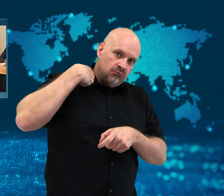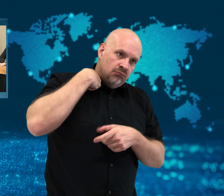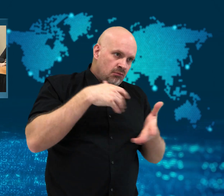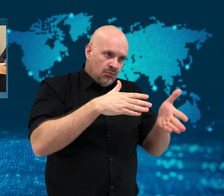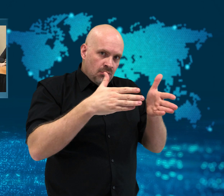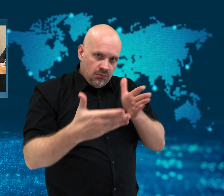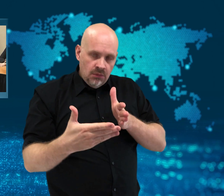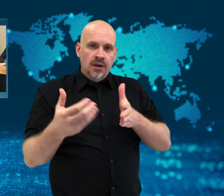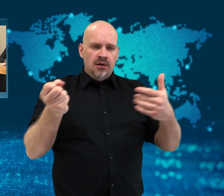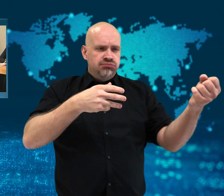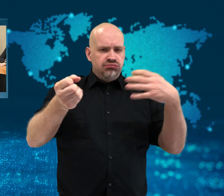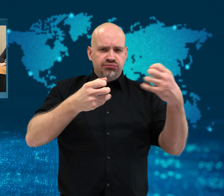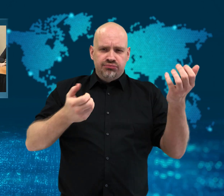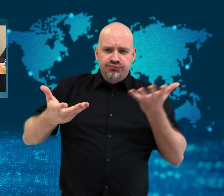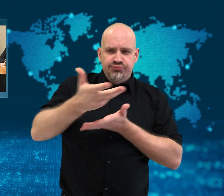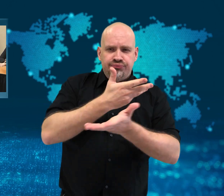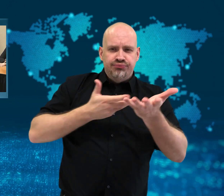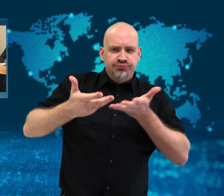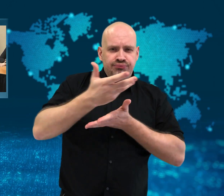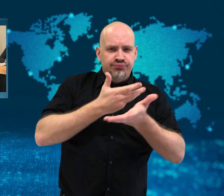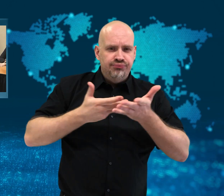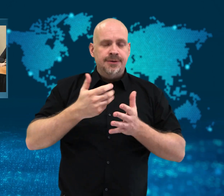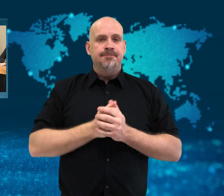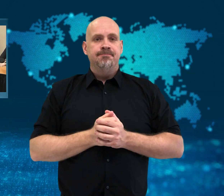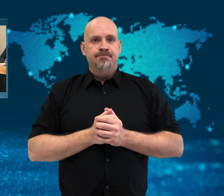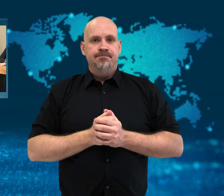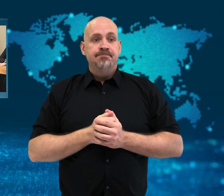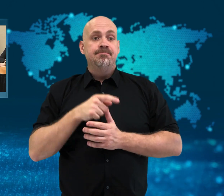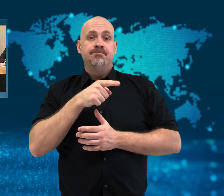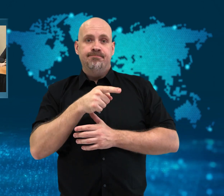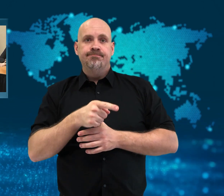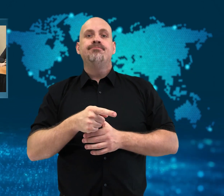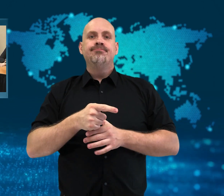Under Minnesota’s law,